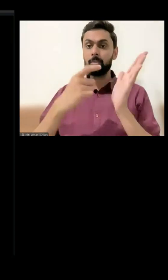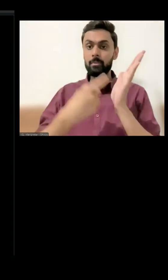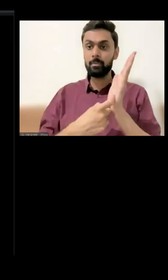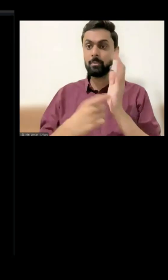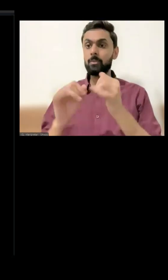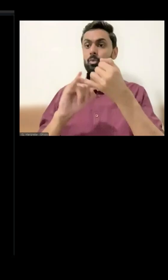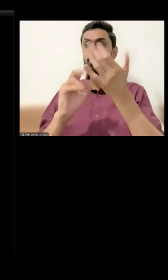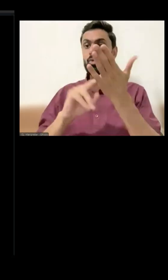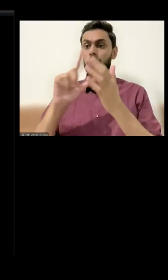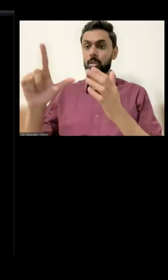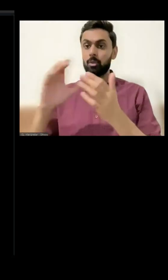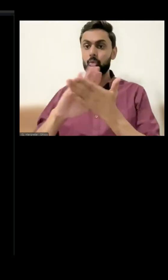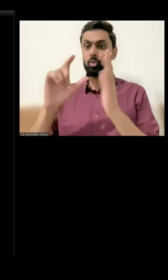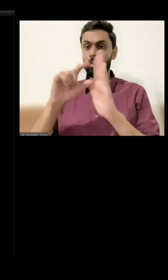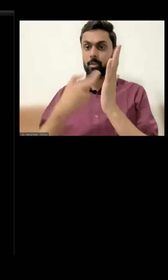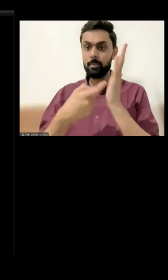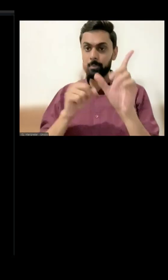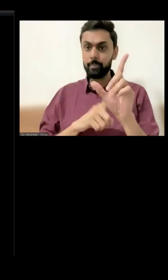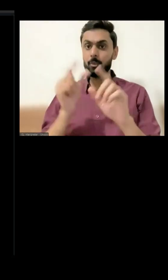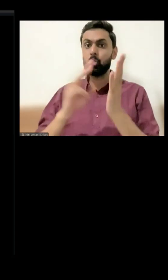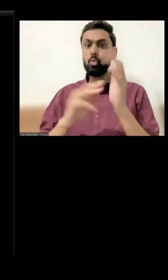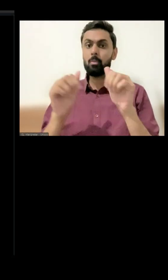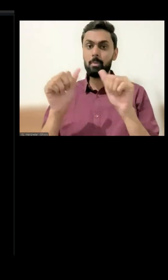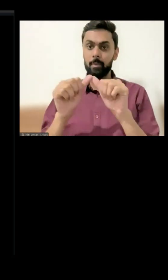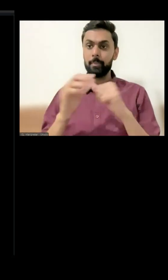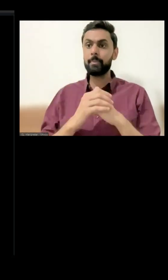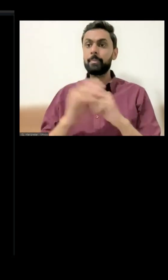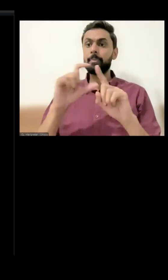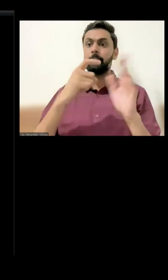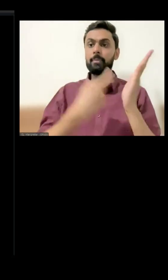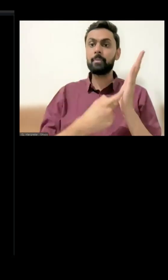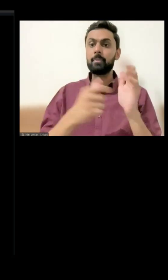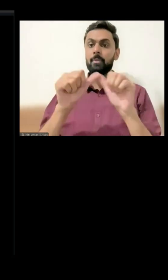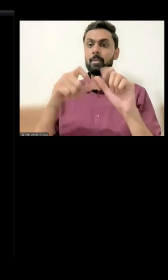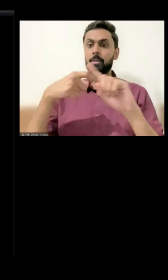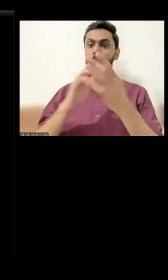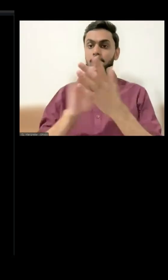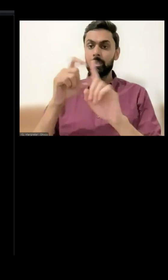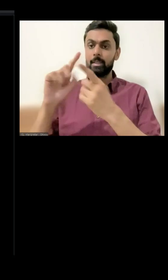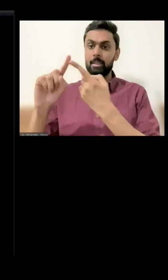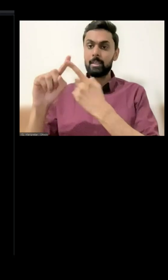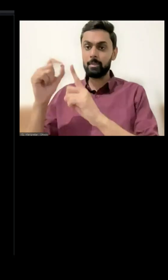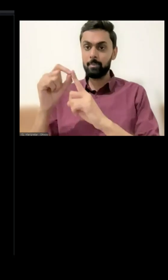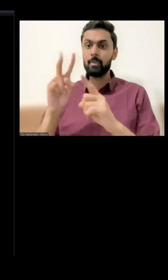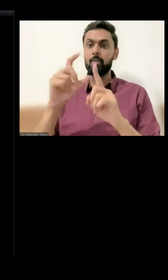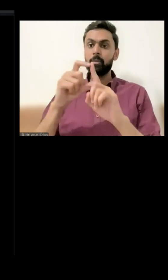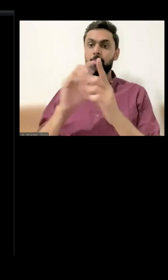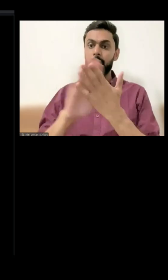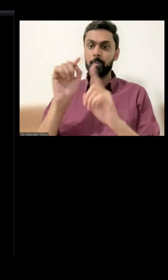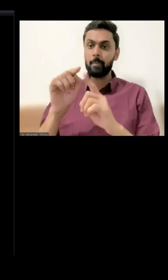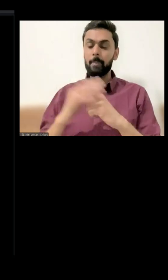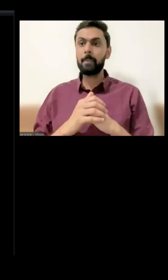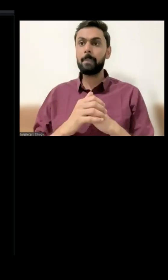Ms. Uma Badve, Dr. Akashdeep Bansal, Ms. Vidhi Sharma, Dr. Dhananjay Bhuvle.